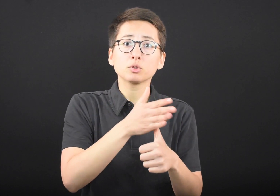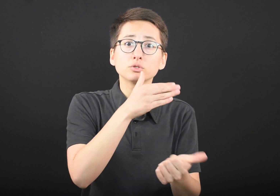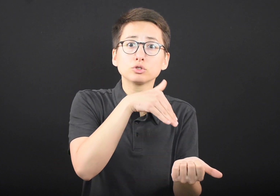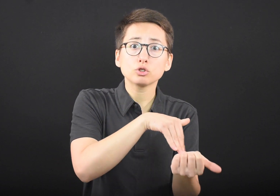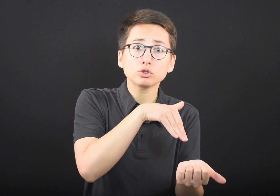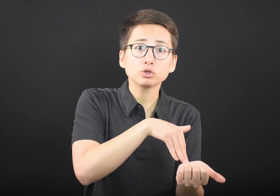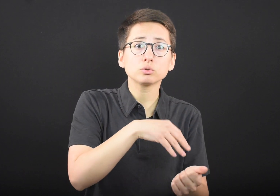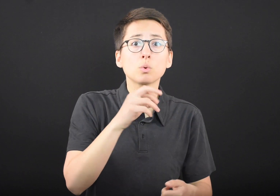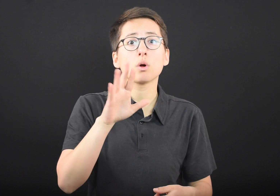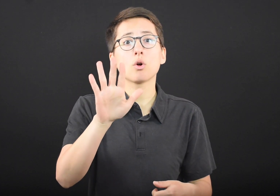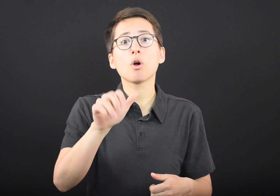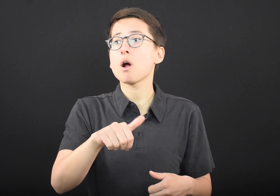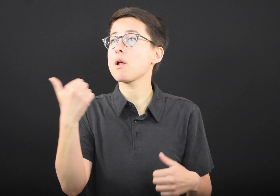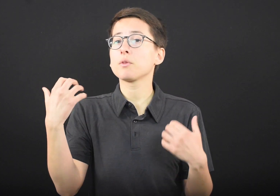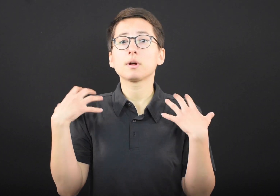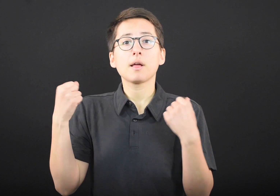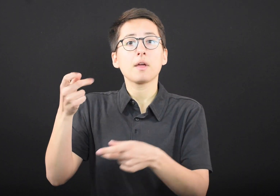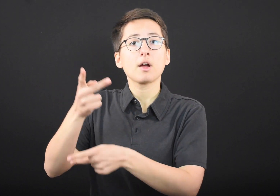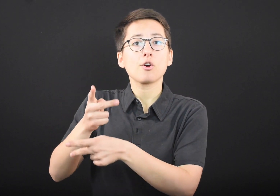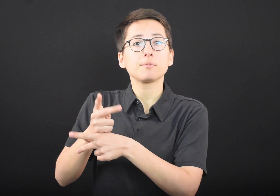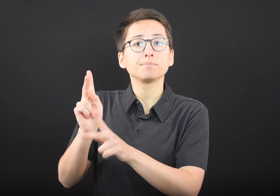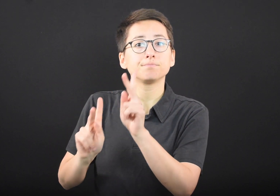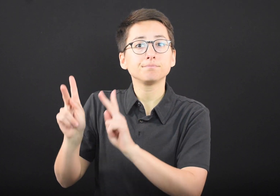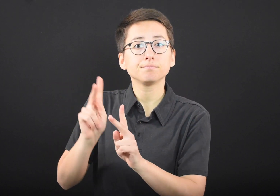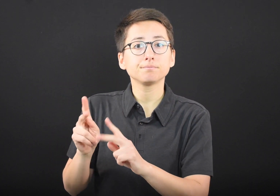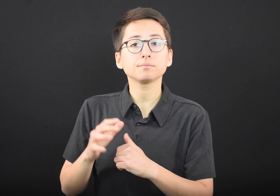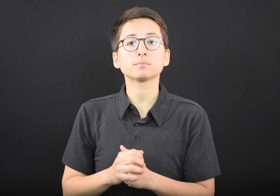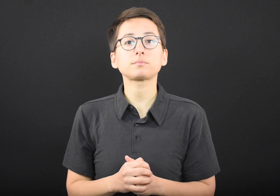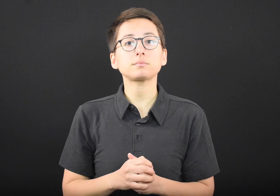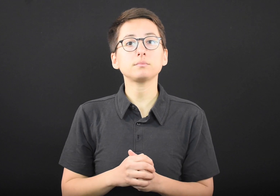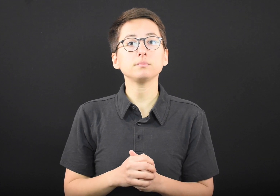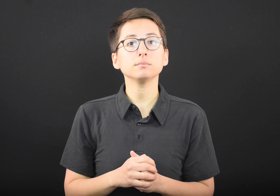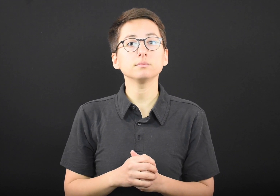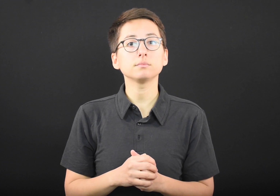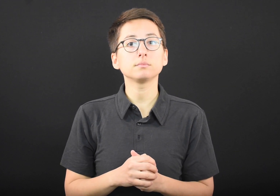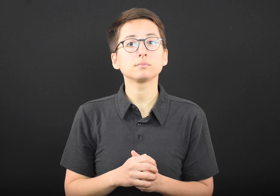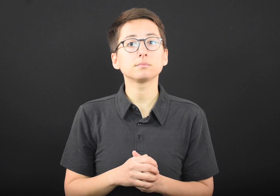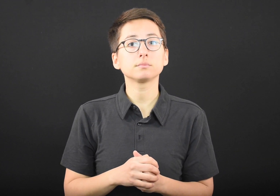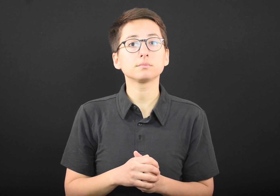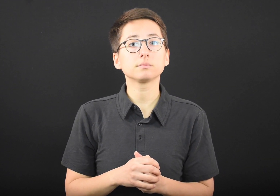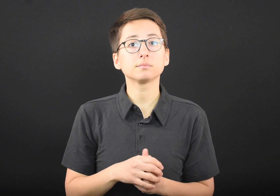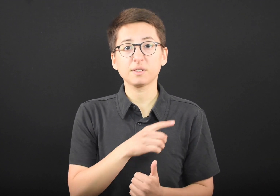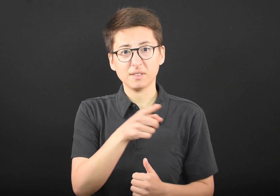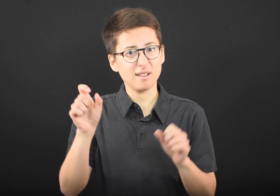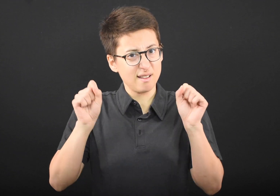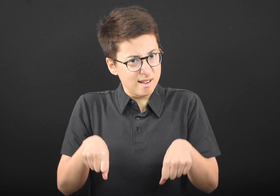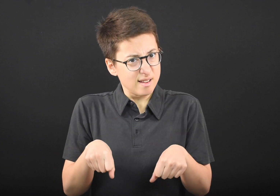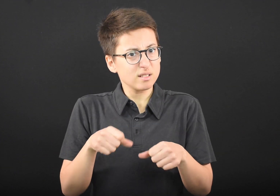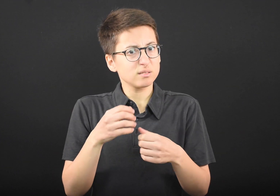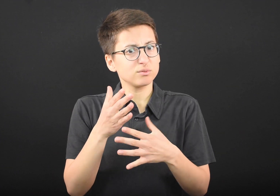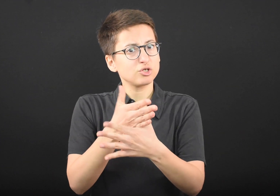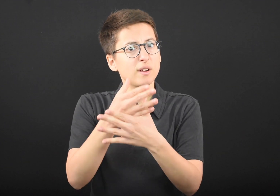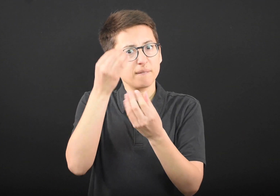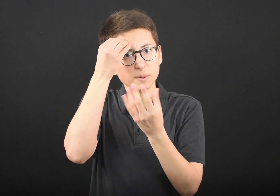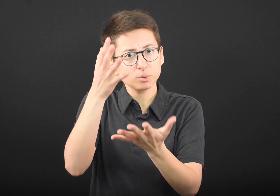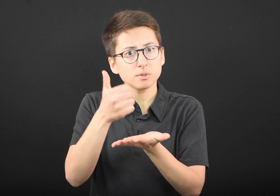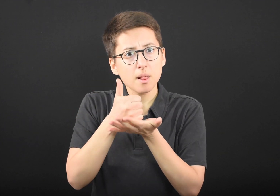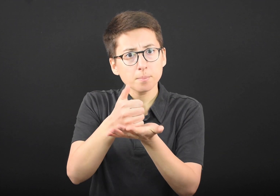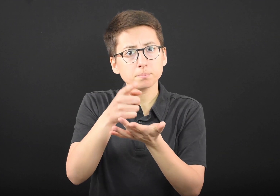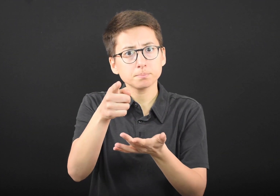care doctor or other health care provider. They can share information and help you put